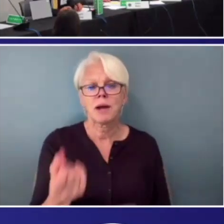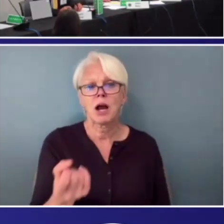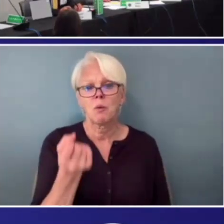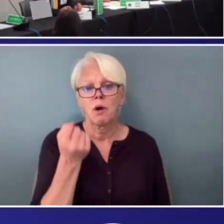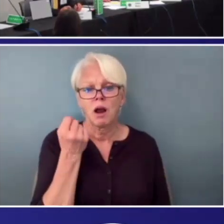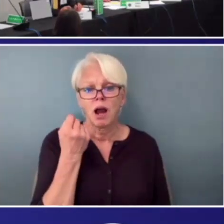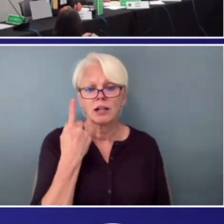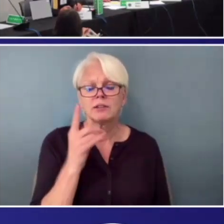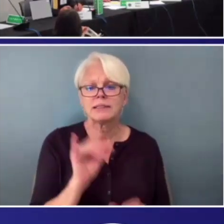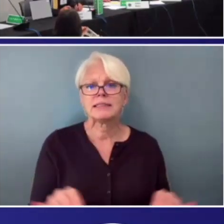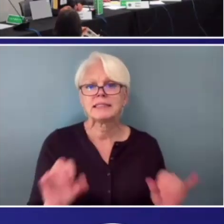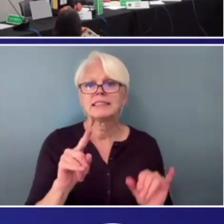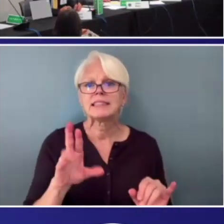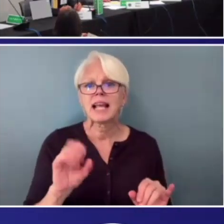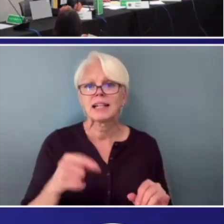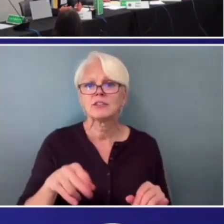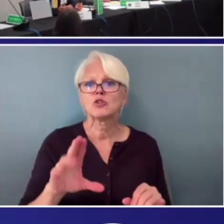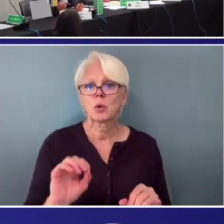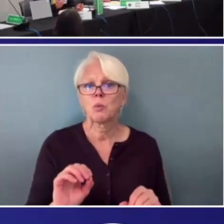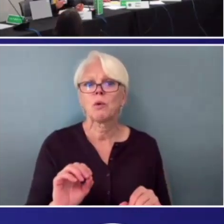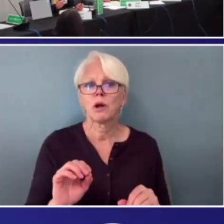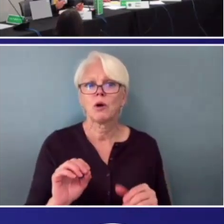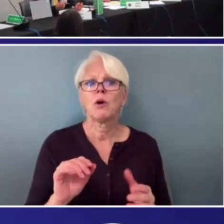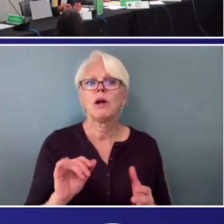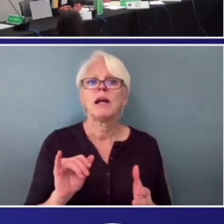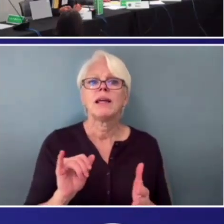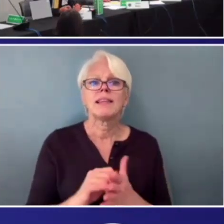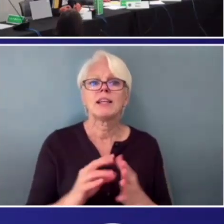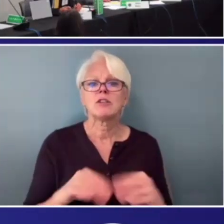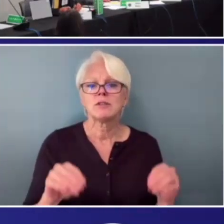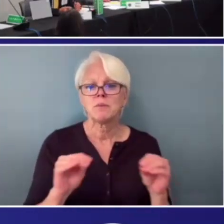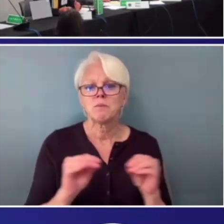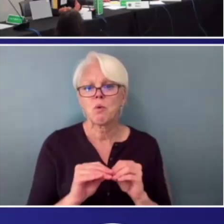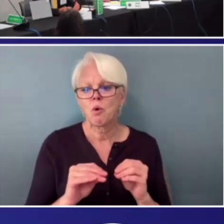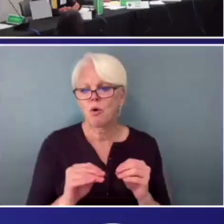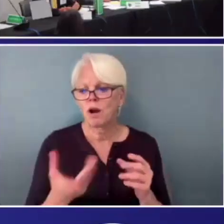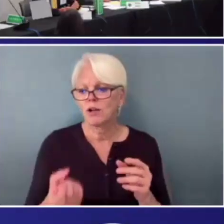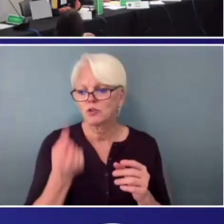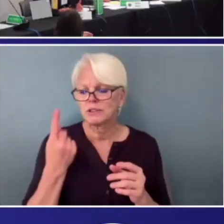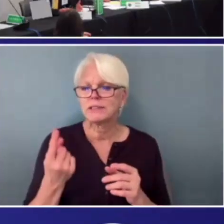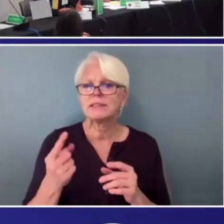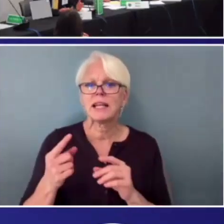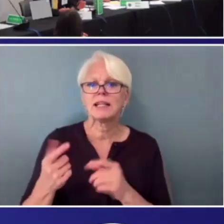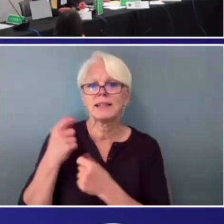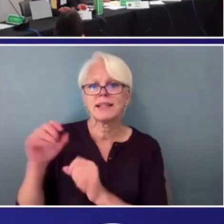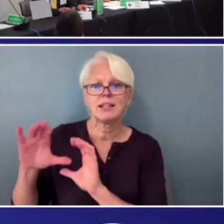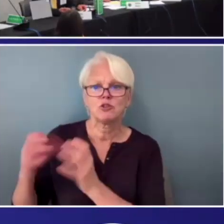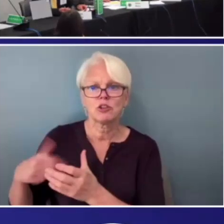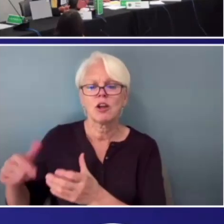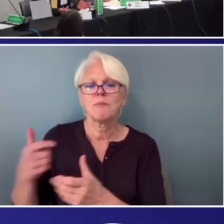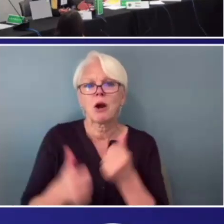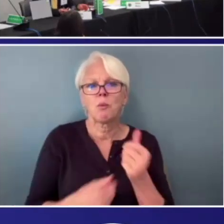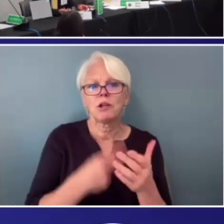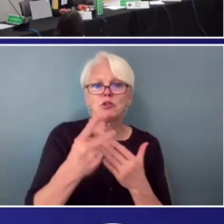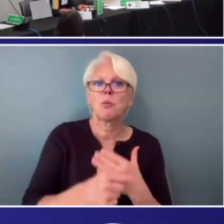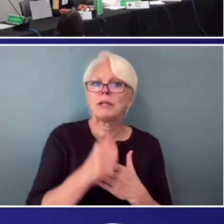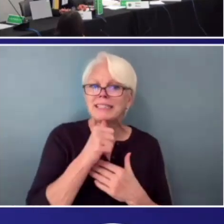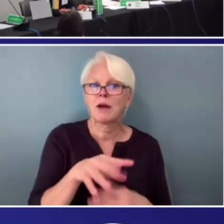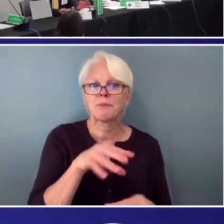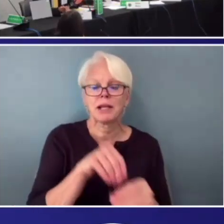And it's this is probably more maybe understanding from your constituents about what programs would not be included within this. And I gave a hypothetical before, but